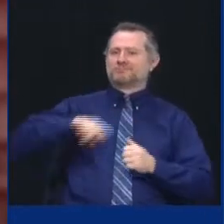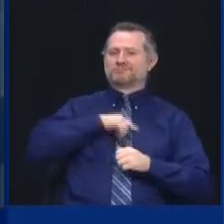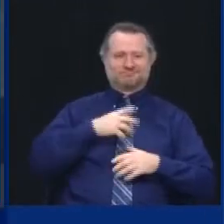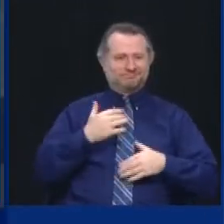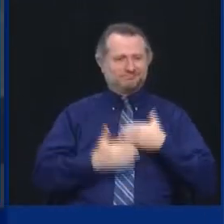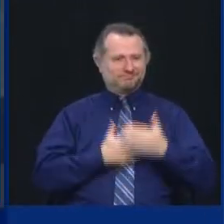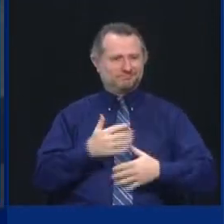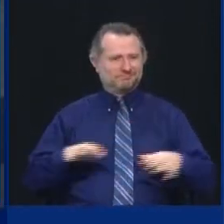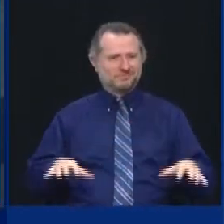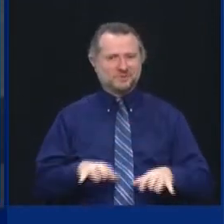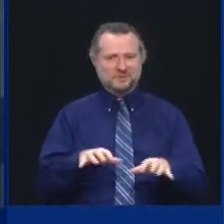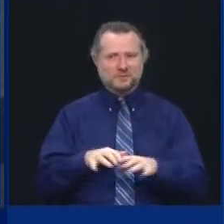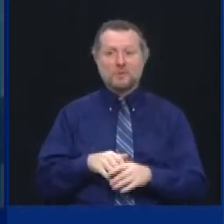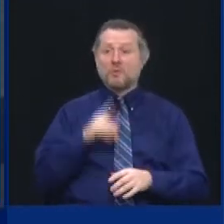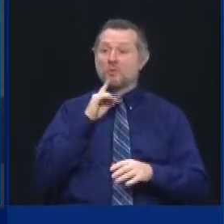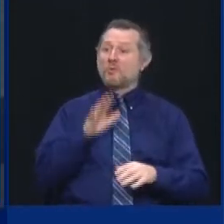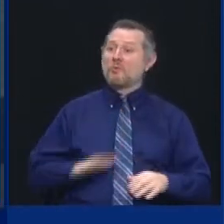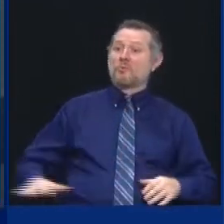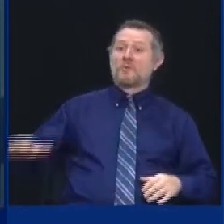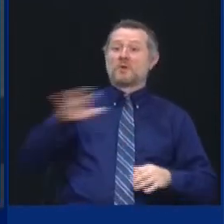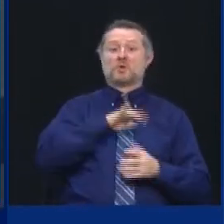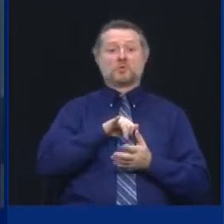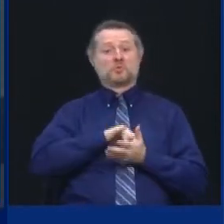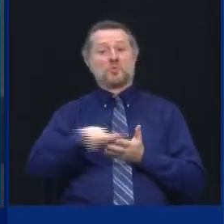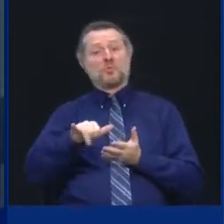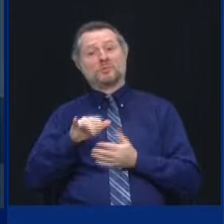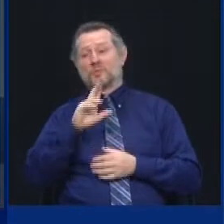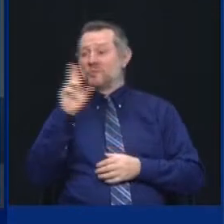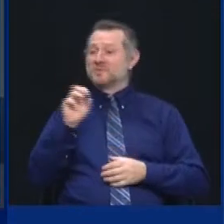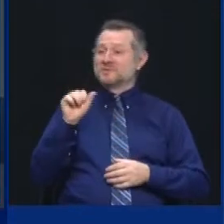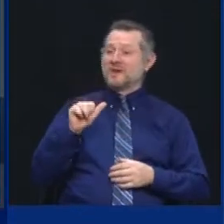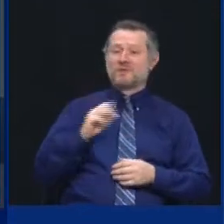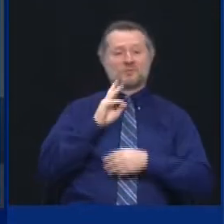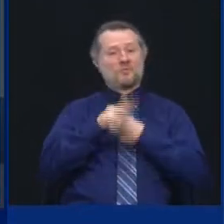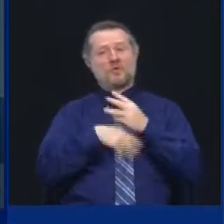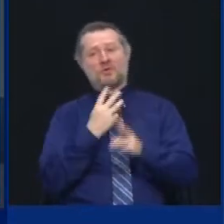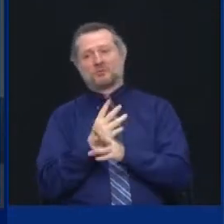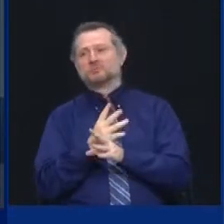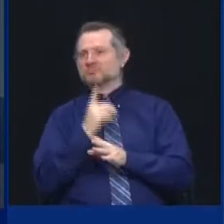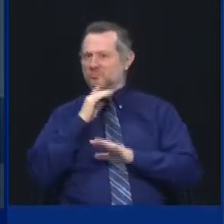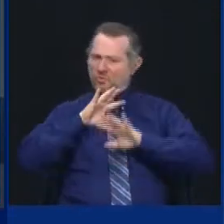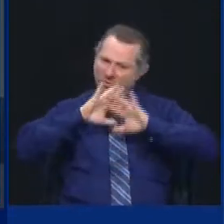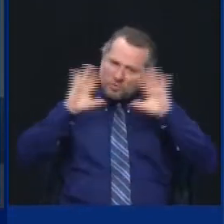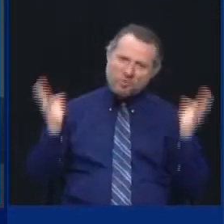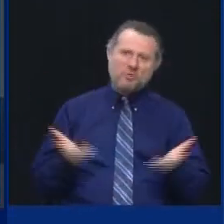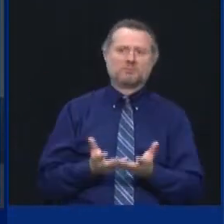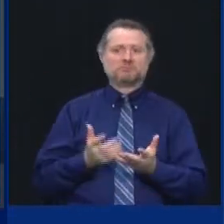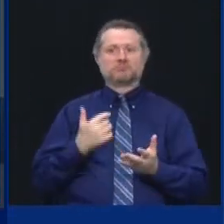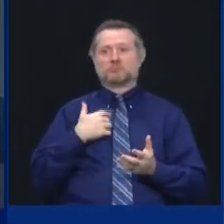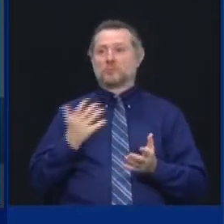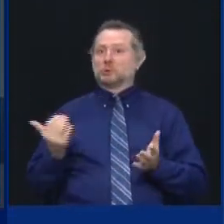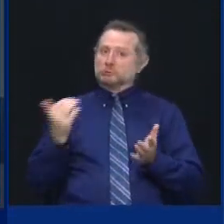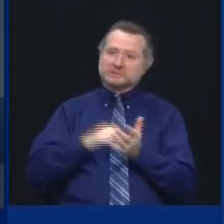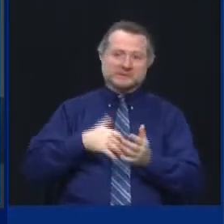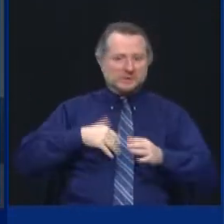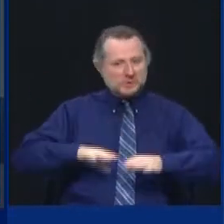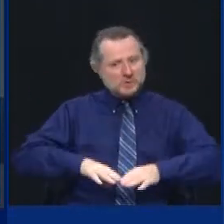WE TAKE TODAY. THIS POST COVID REALITY IS GOING TO BE SHAPED AND FORMED BY WHAT WE DO.